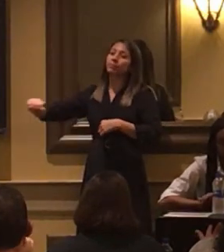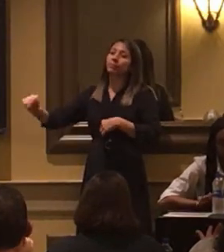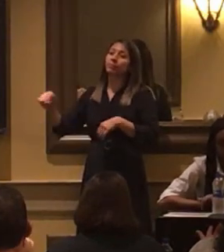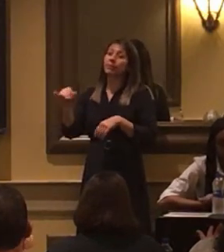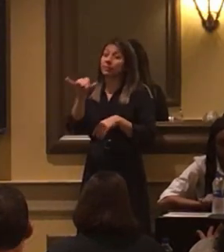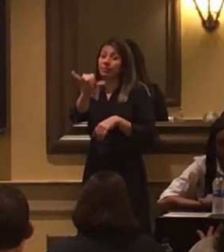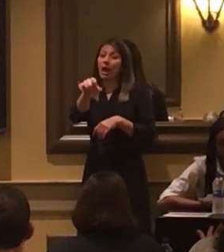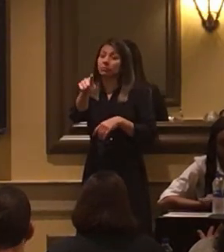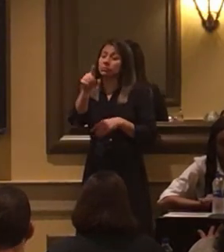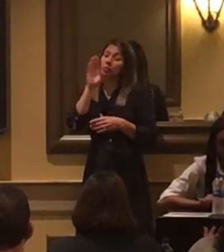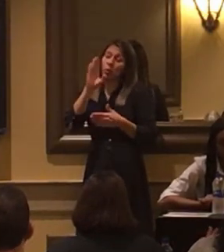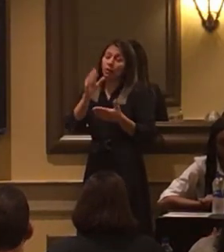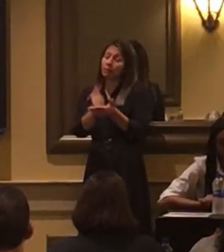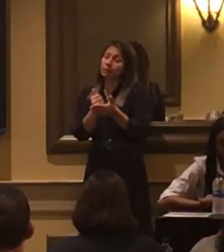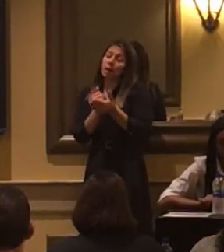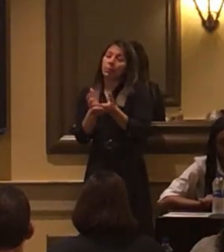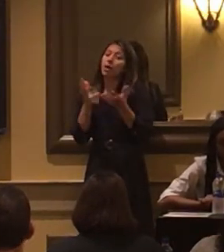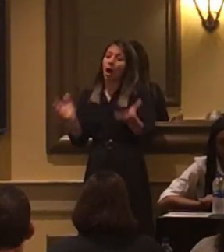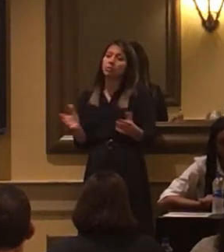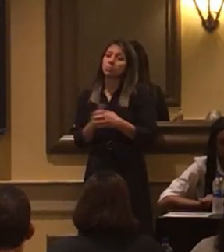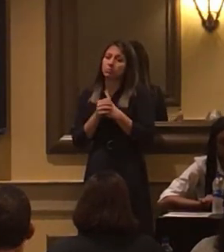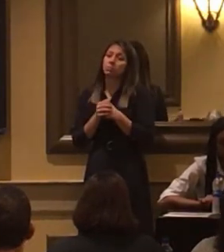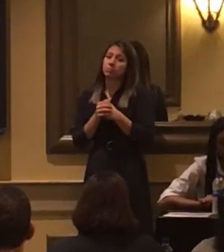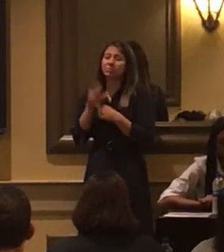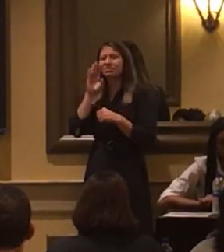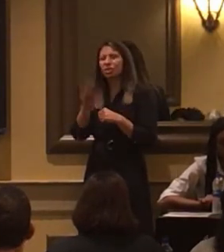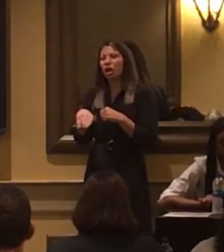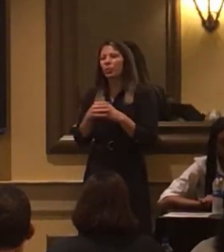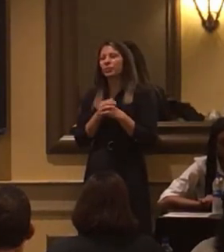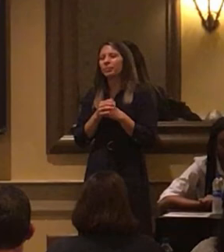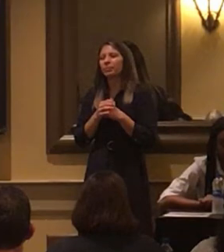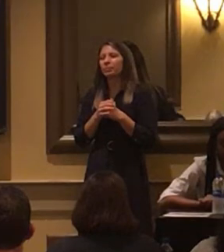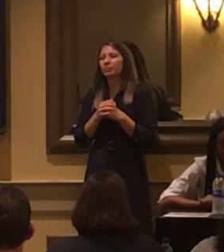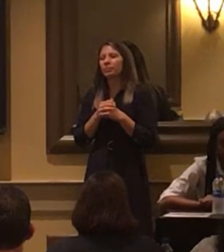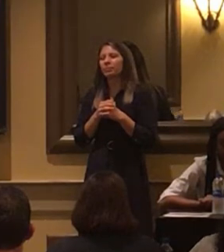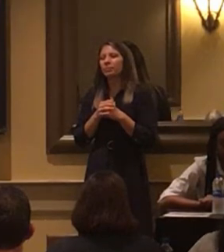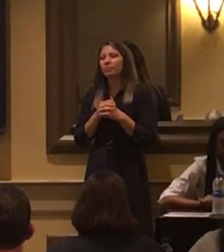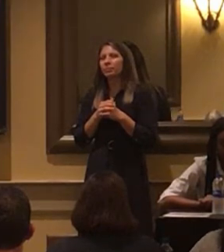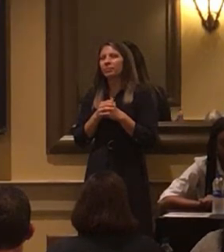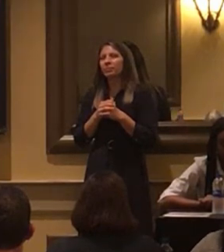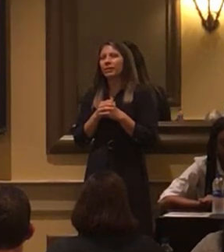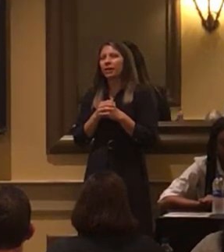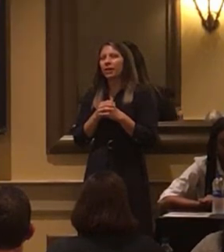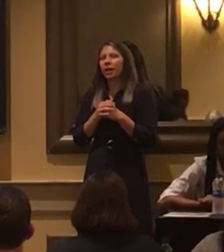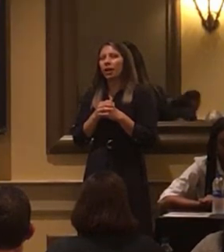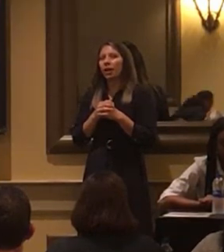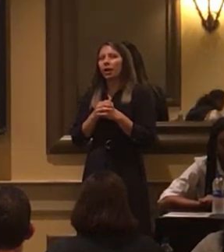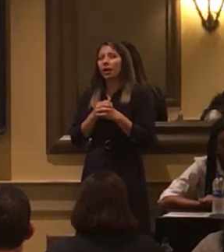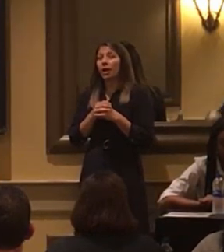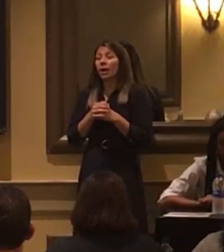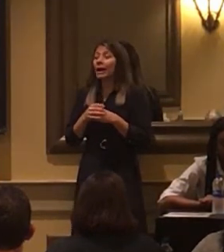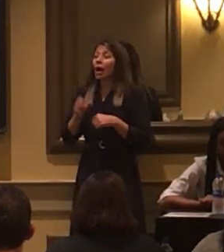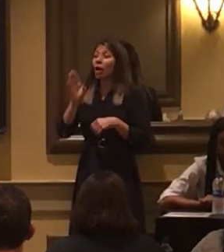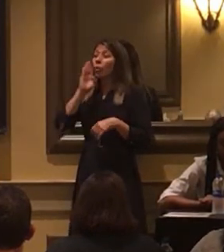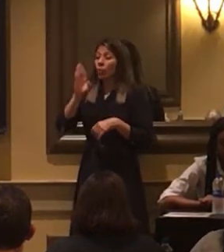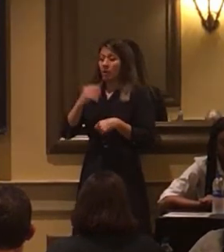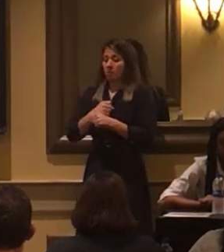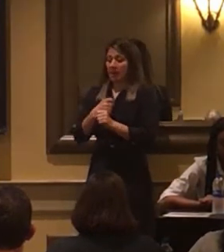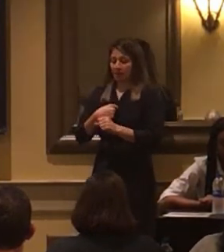That would have definitely been helpful a lot, you know, but would it have made you... but it wouldn't have made me go